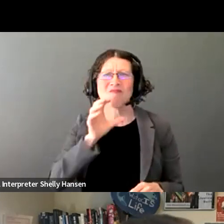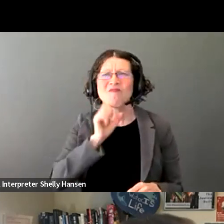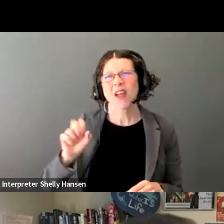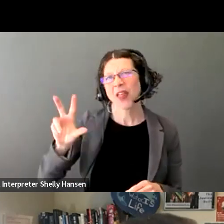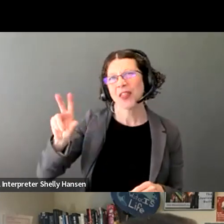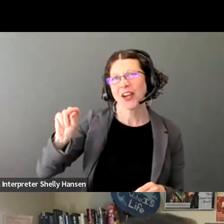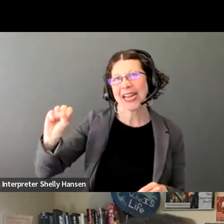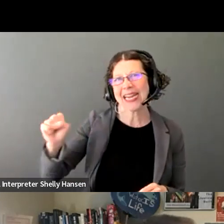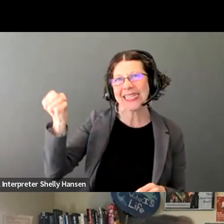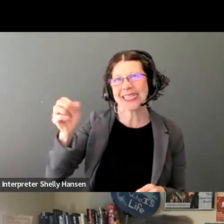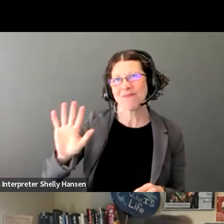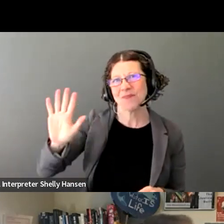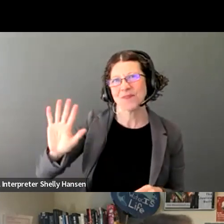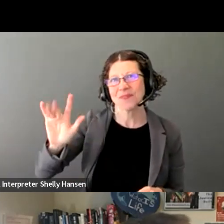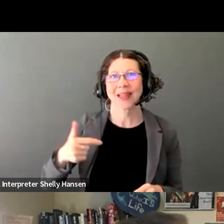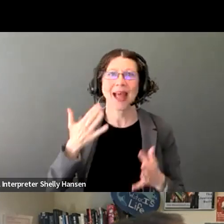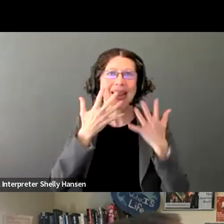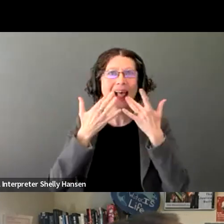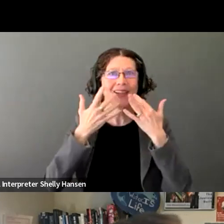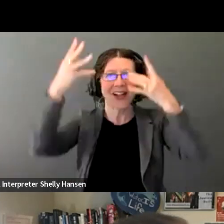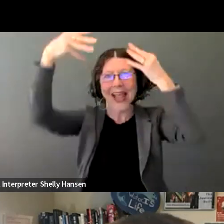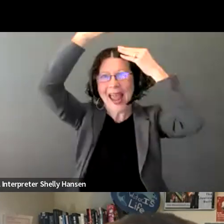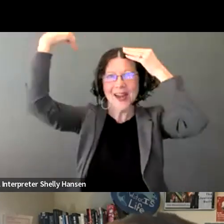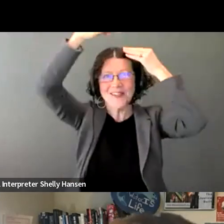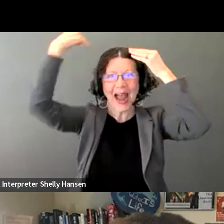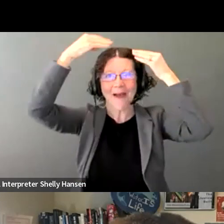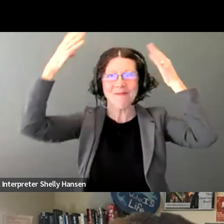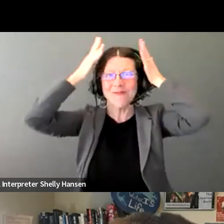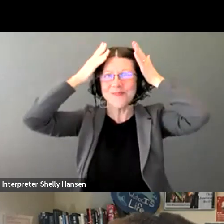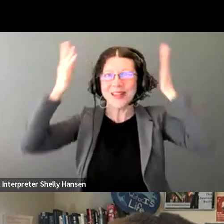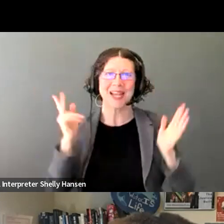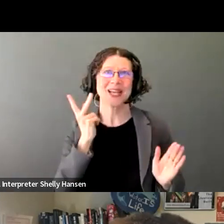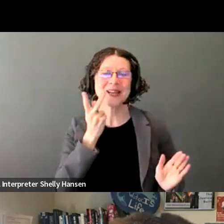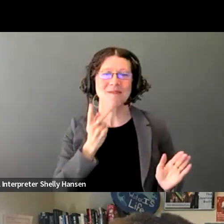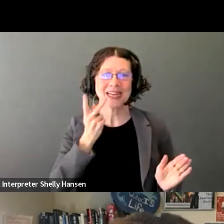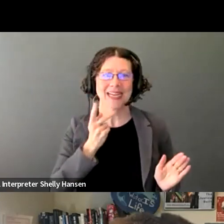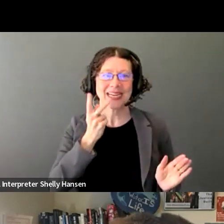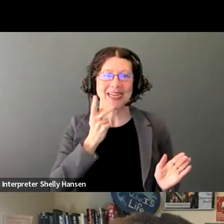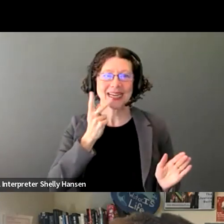I am wearing a colorful head wrap, pink shirt.